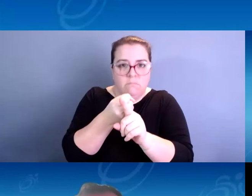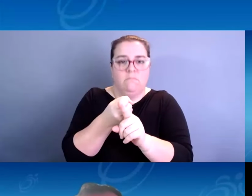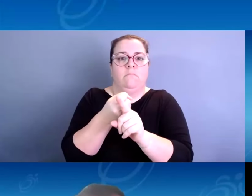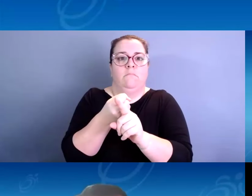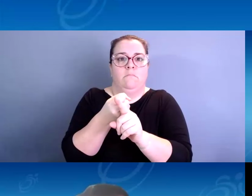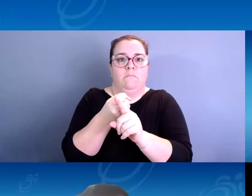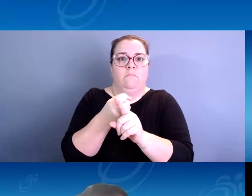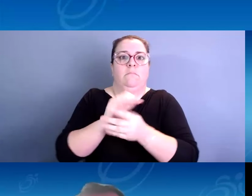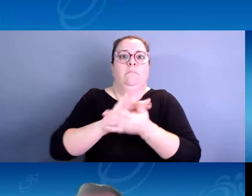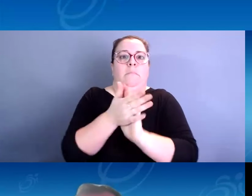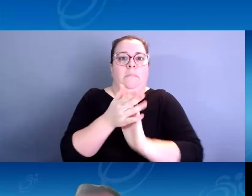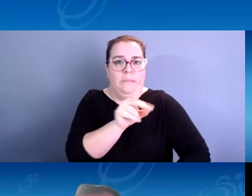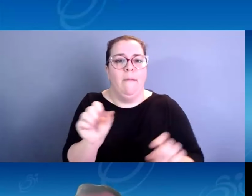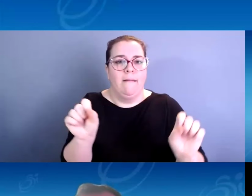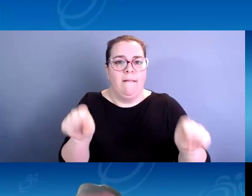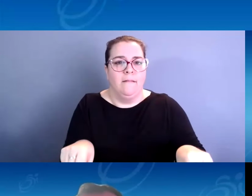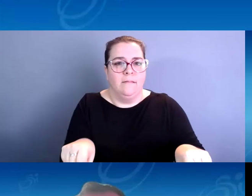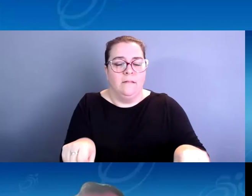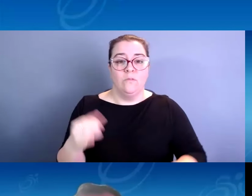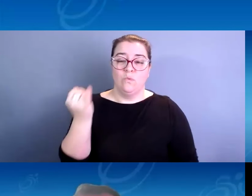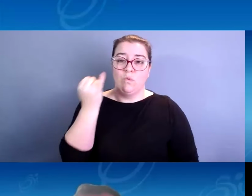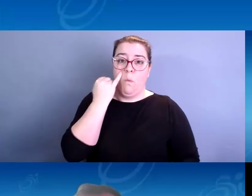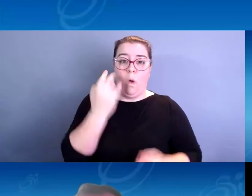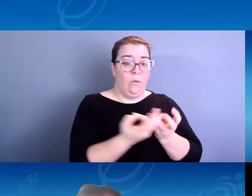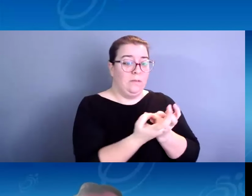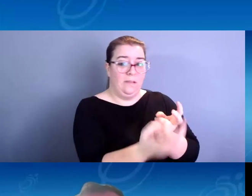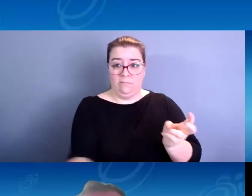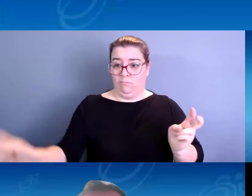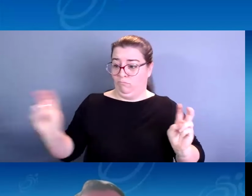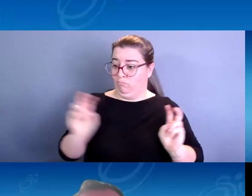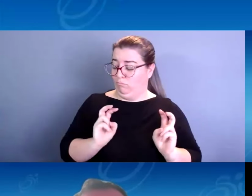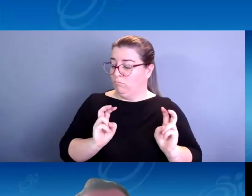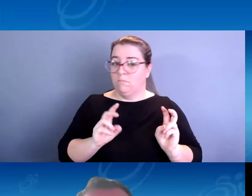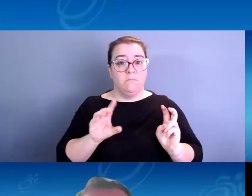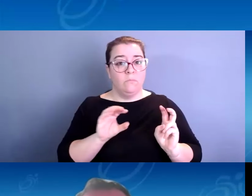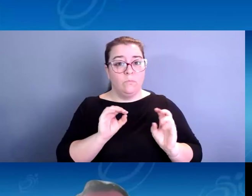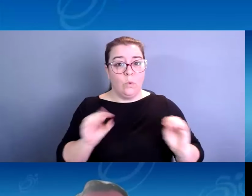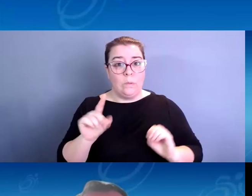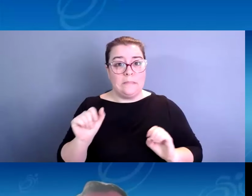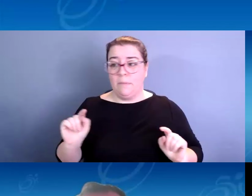and voices in the room when you're coming to decision making, guess what? You're going to be behind,